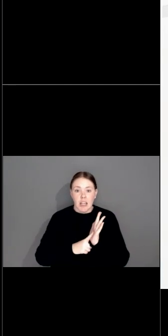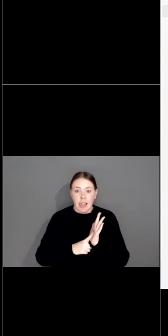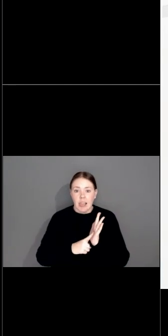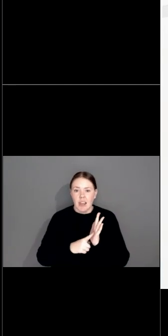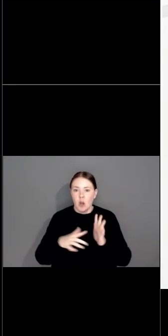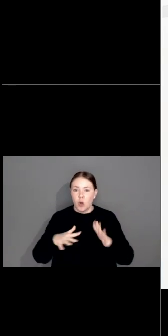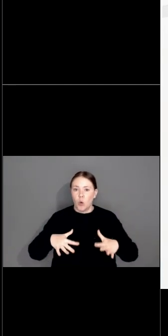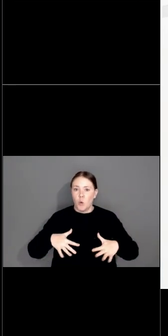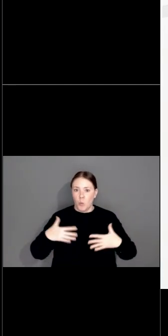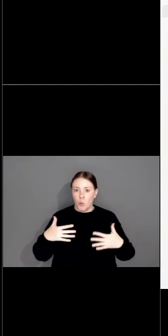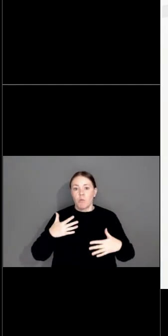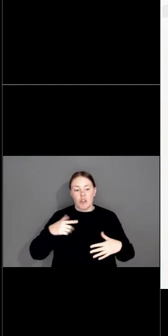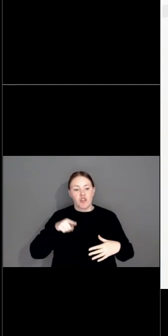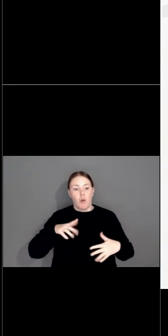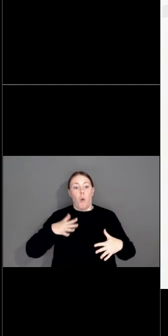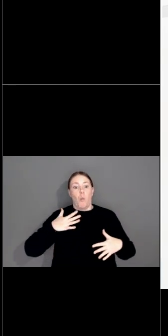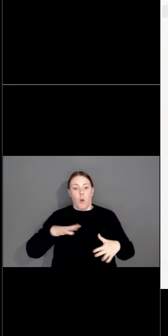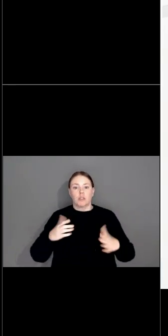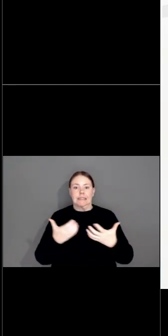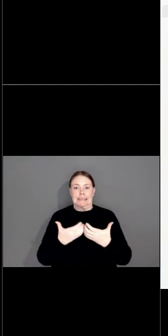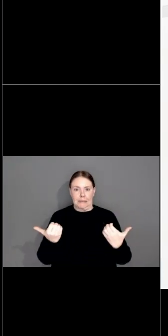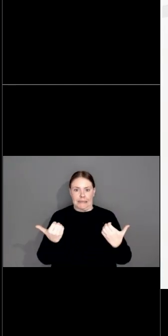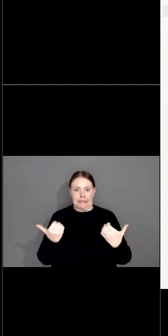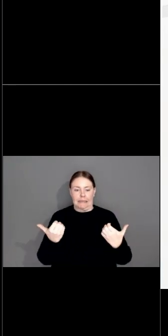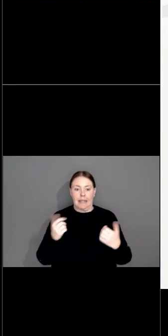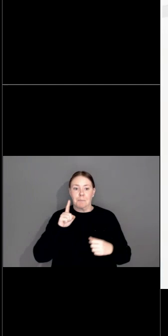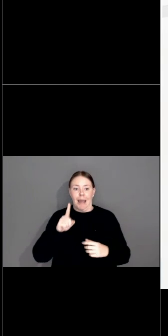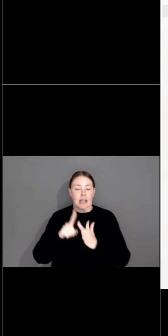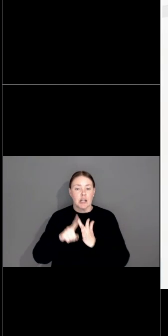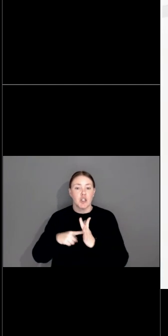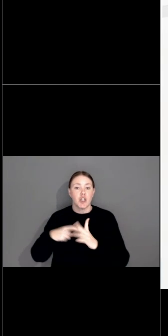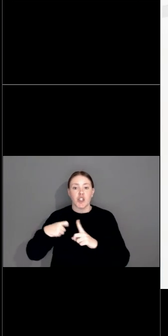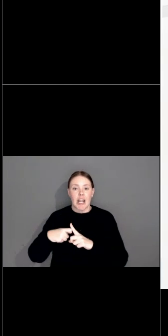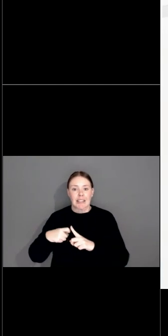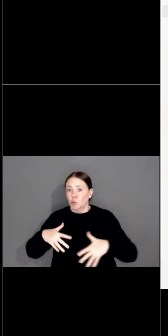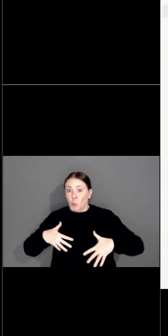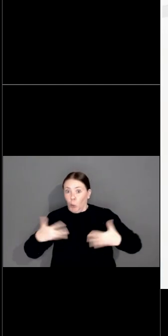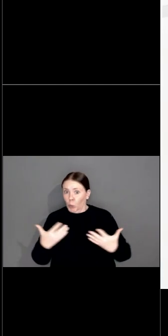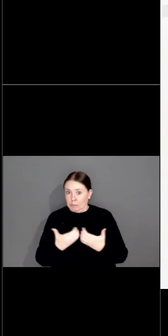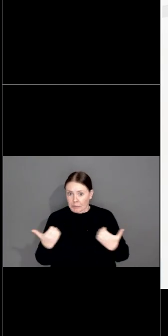Jill can do was Jack Jill actually seeks help to apply and lodge a protection order and so that's